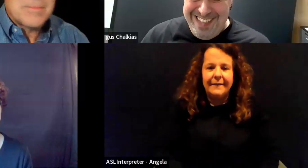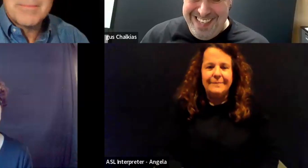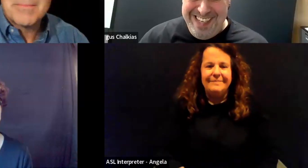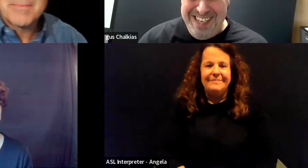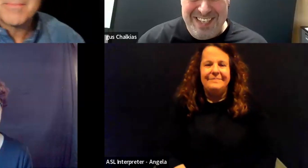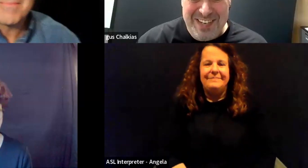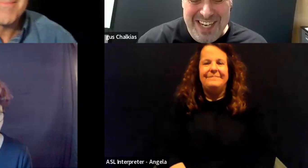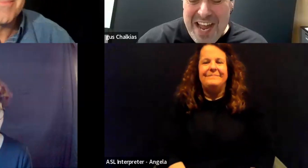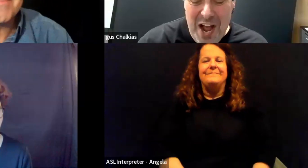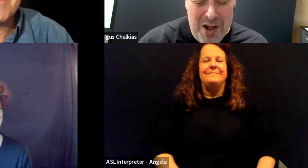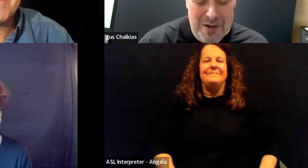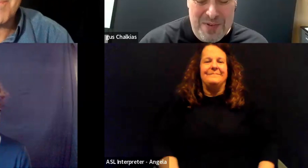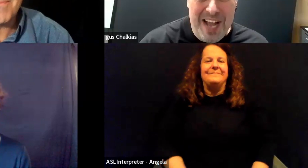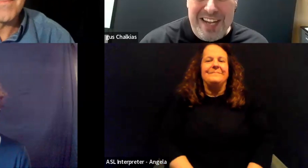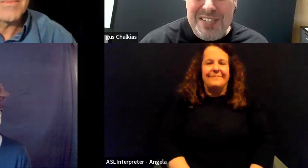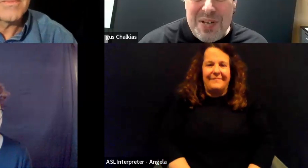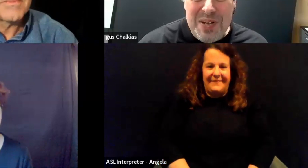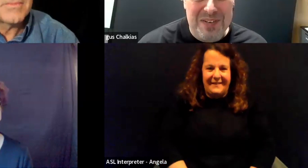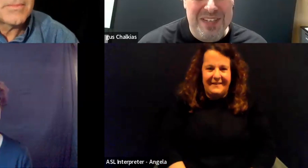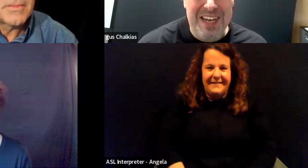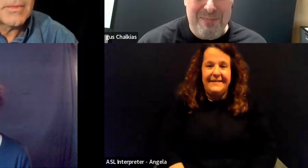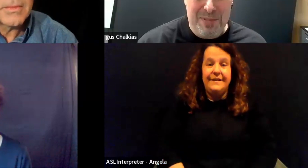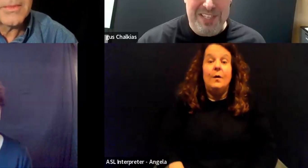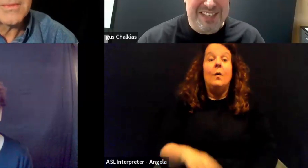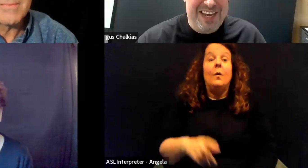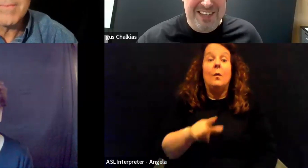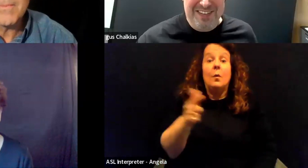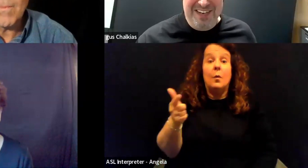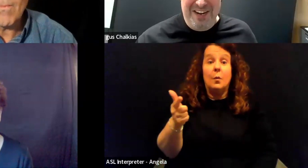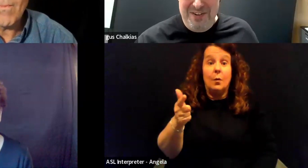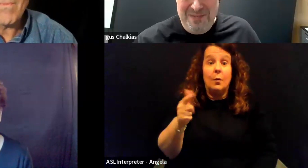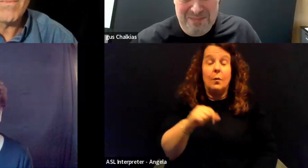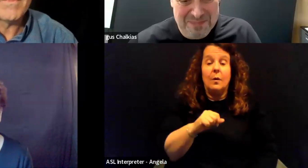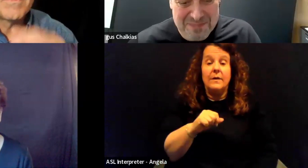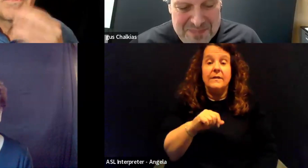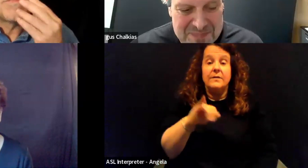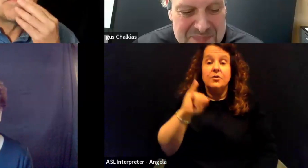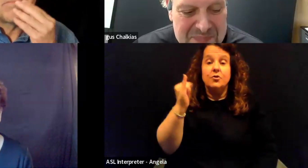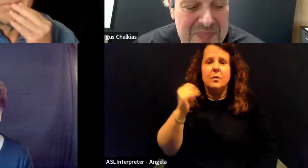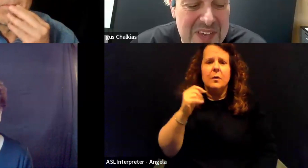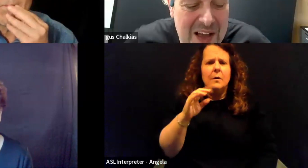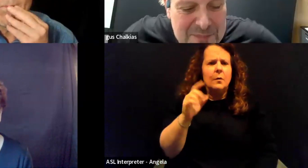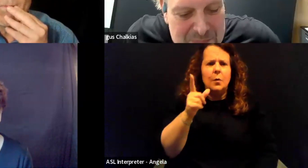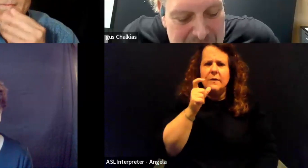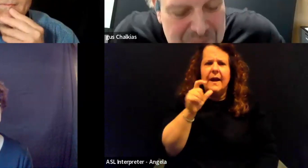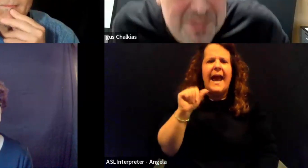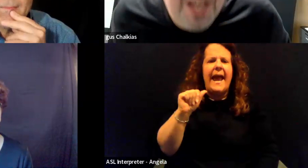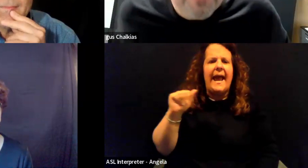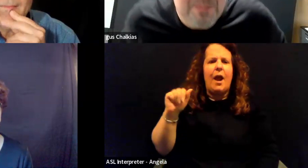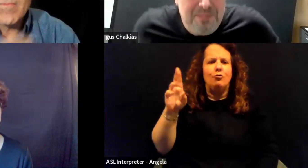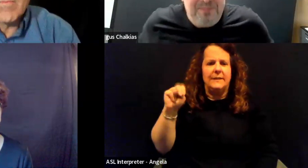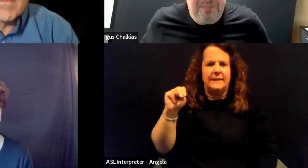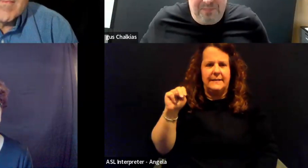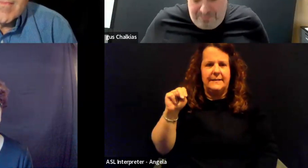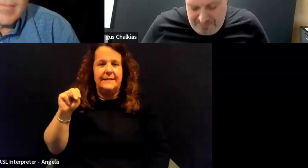Right? , yeah, please go ahead. Oh, I just real real quick. This is Aaron. I think it's a good coincidence that the Apple store was the one